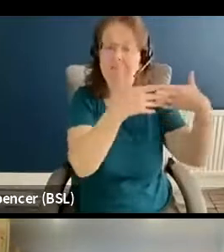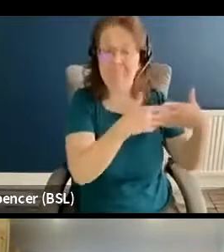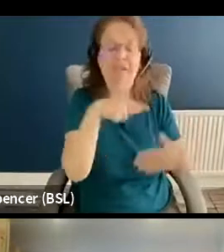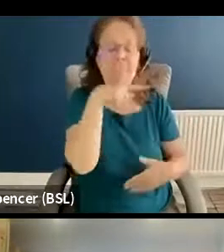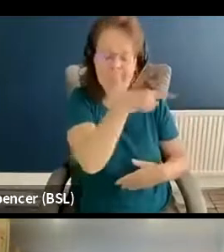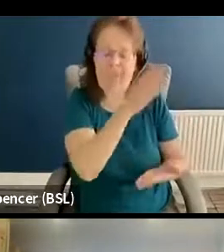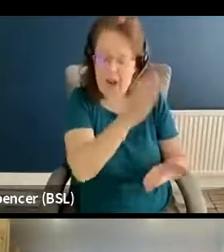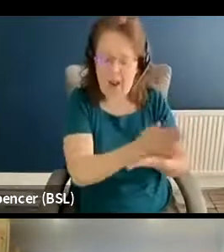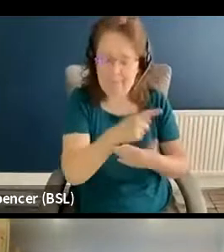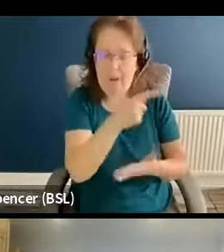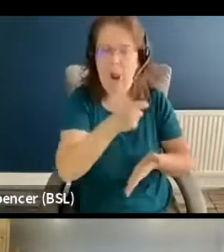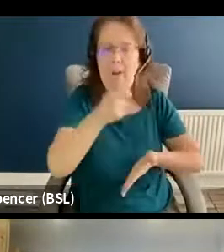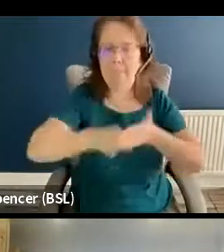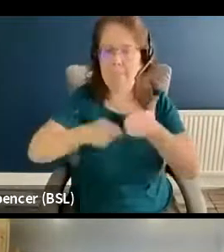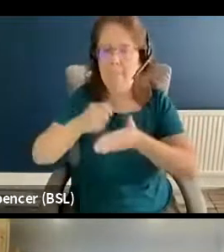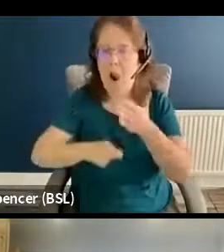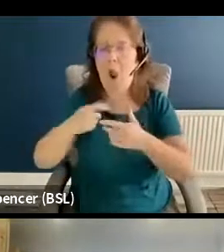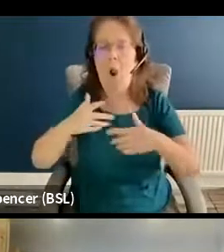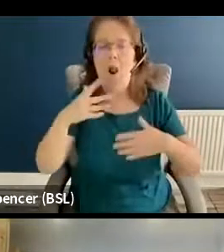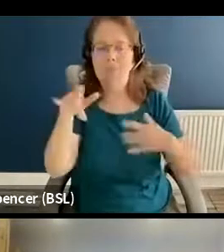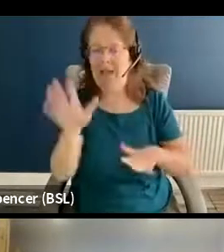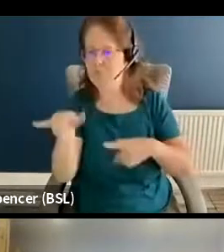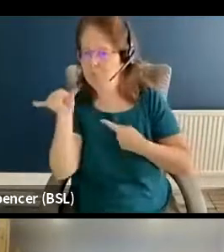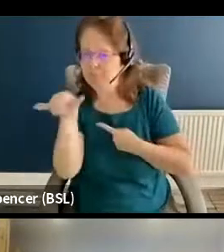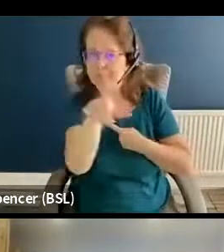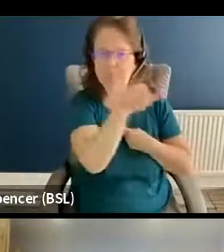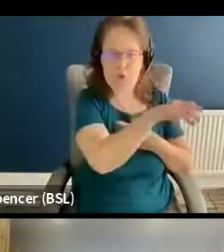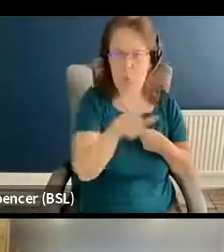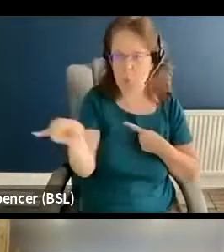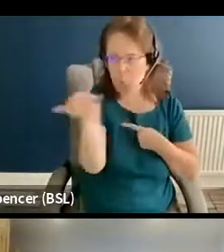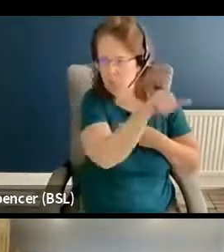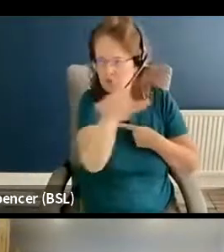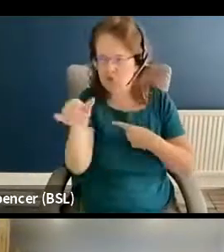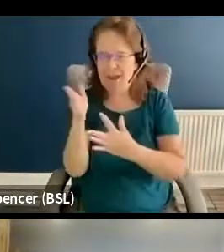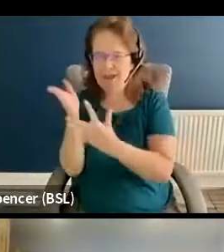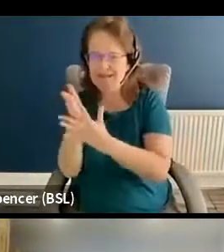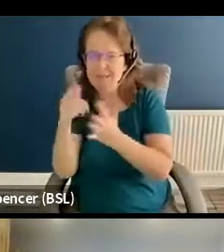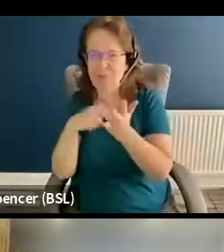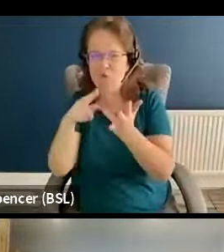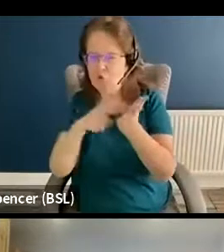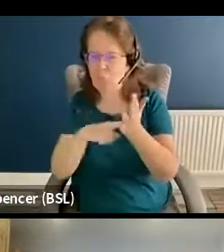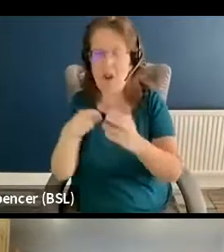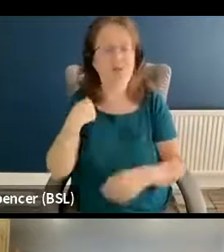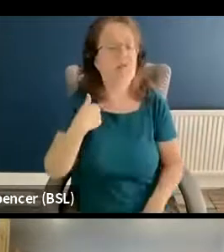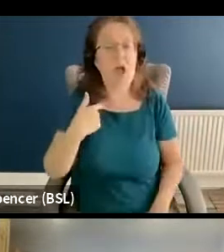of what accessibility vendors and tools to use. And I have not seen any overlays that work, but